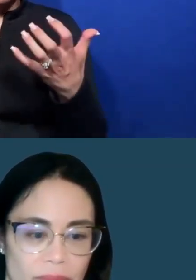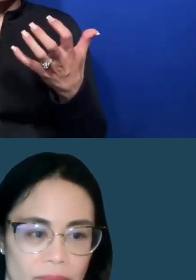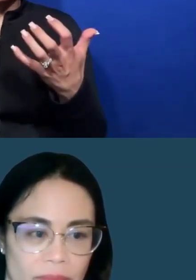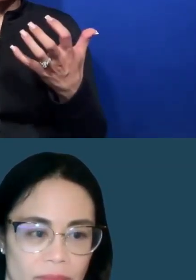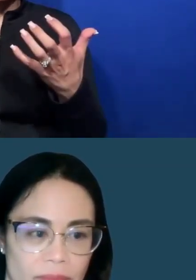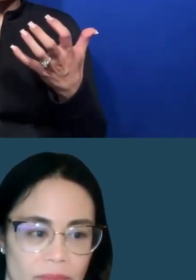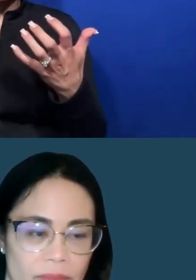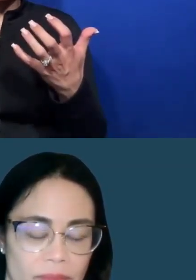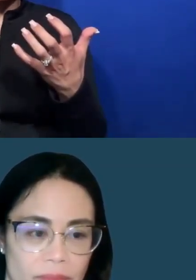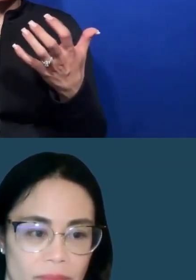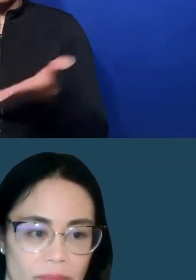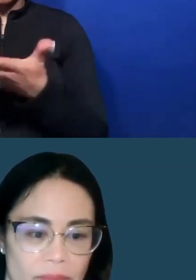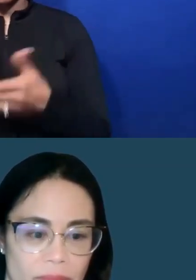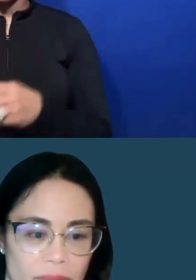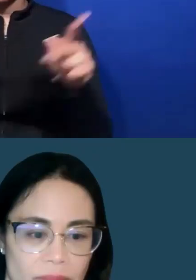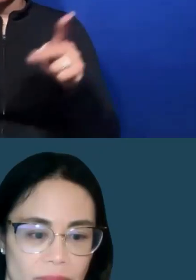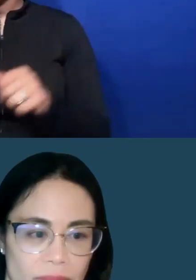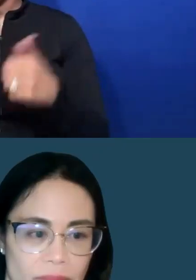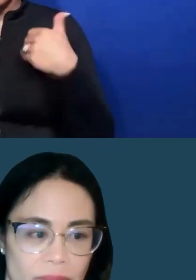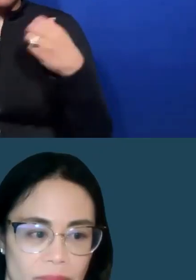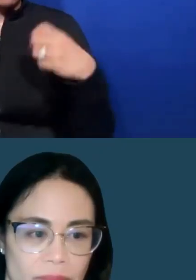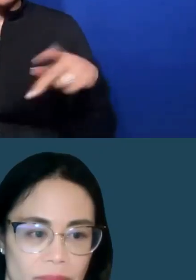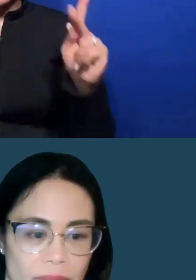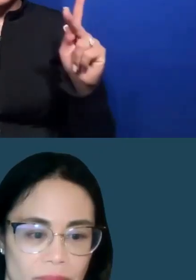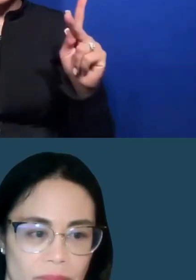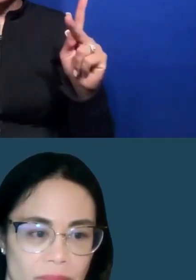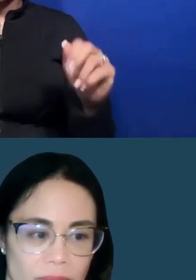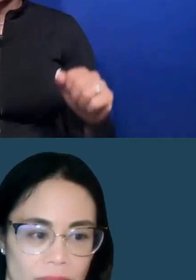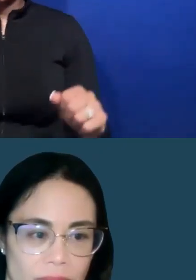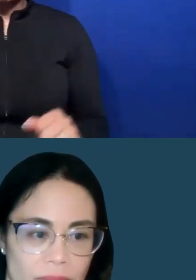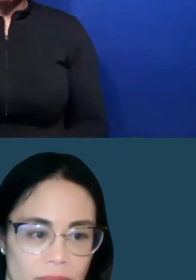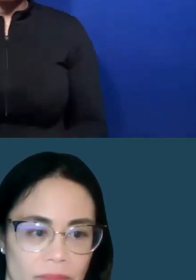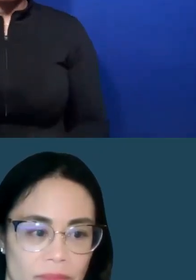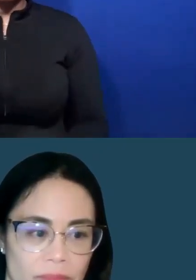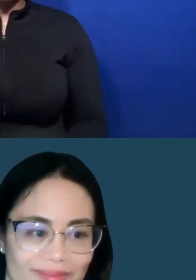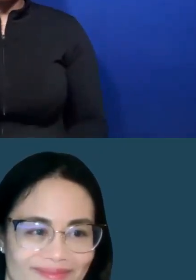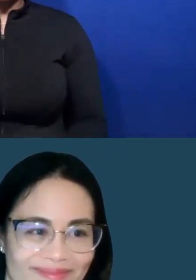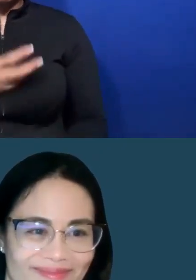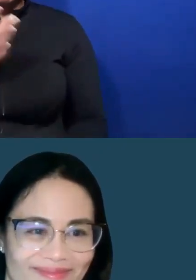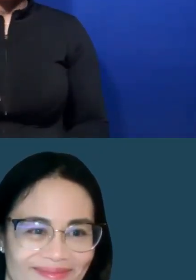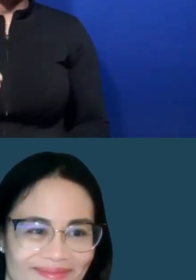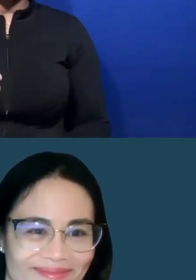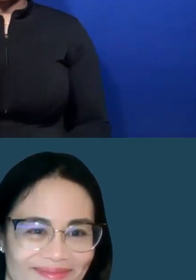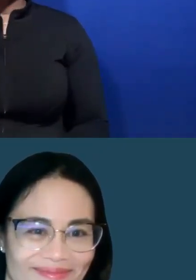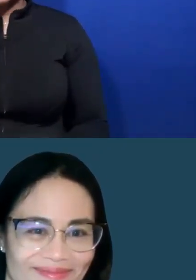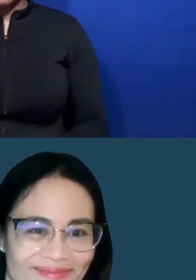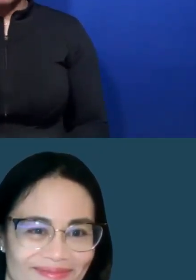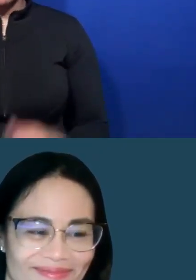done, needed to speak up to, to be I want to be a voice for all our communities, you know.